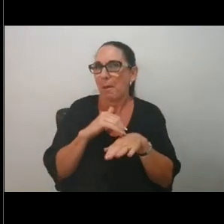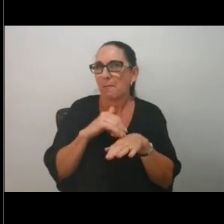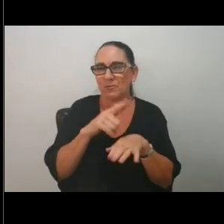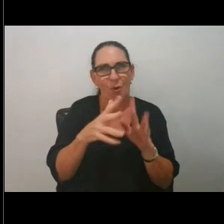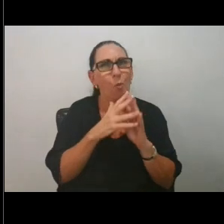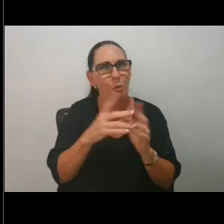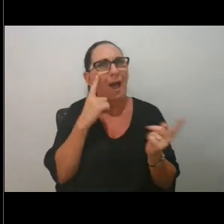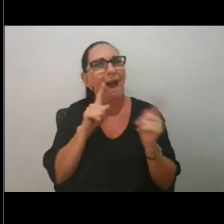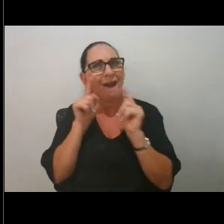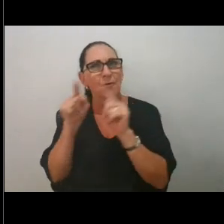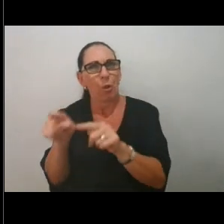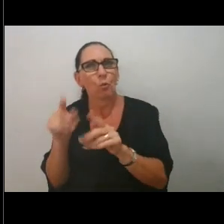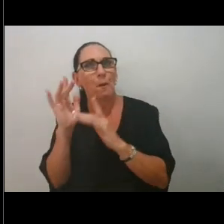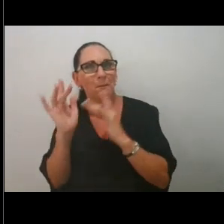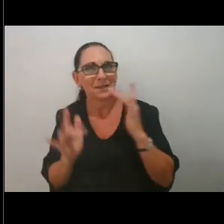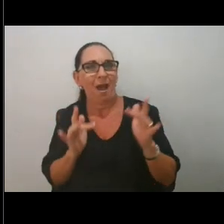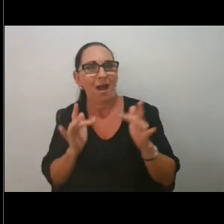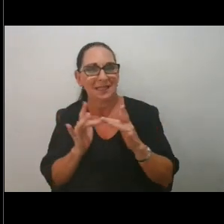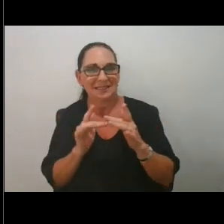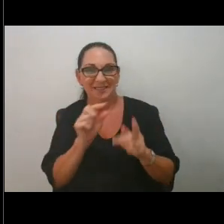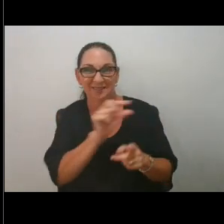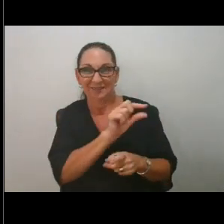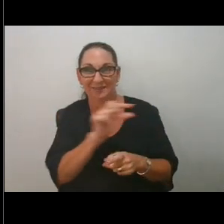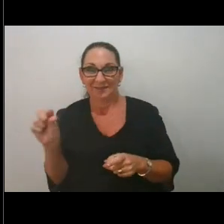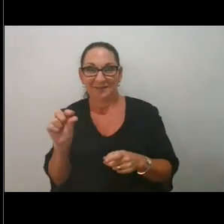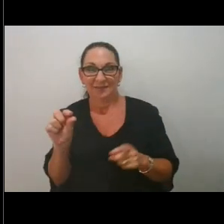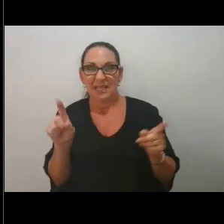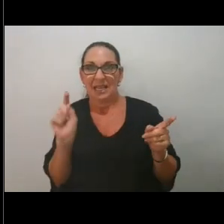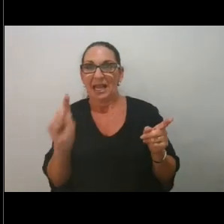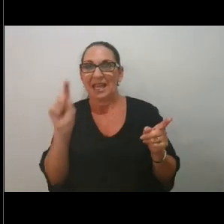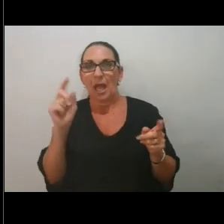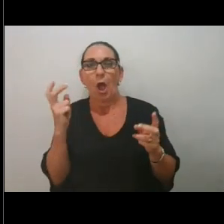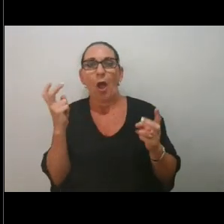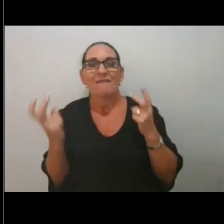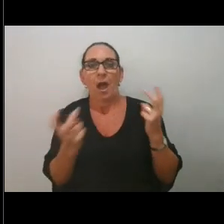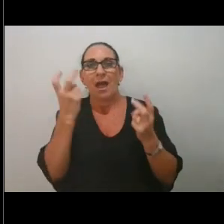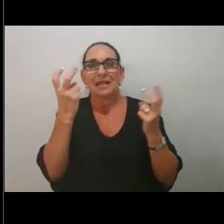which is listed there and click on find legal information and then Publications and resources